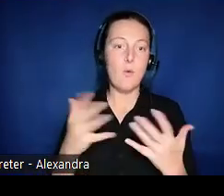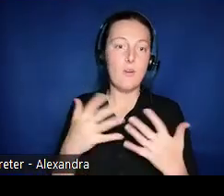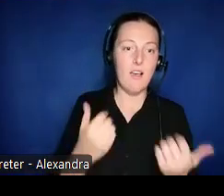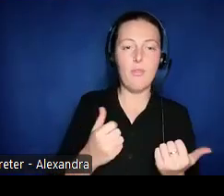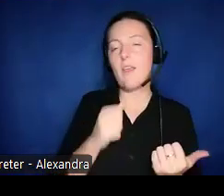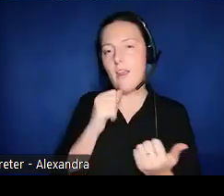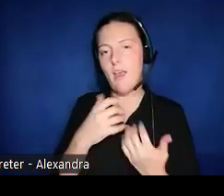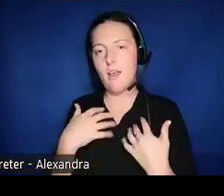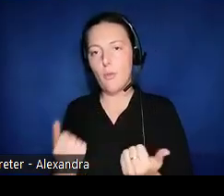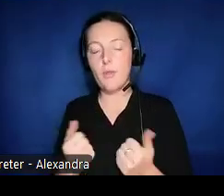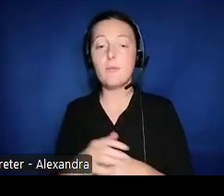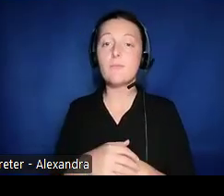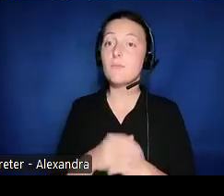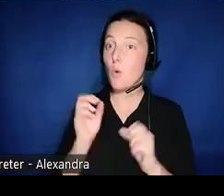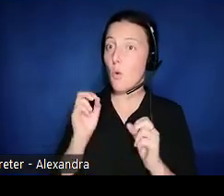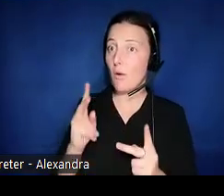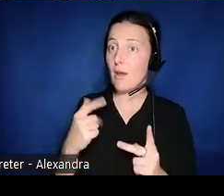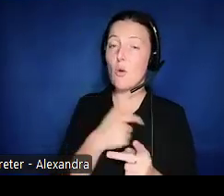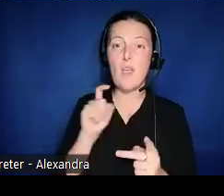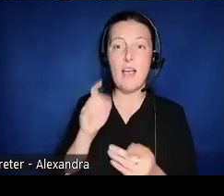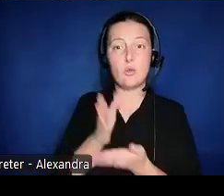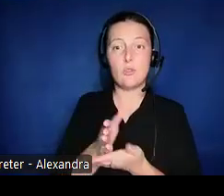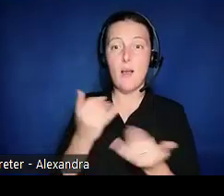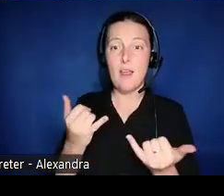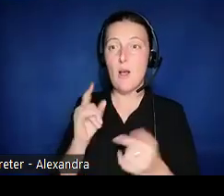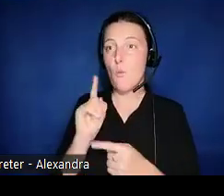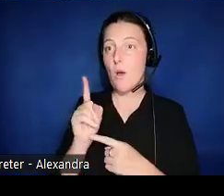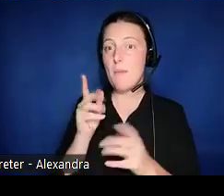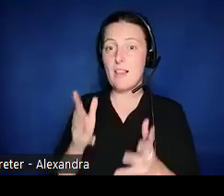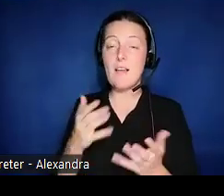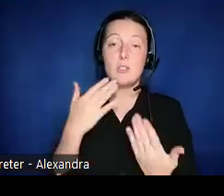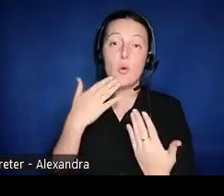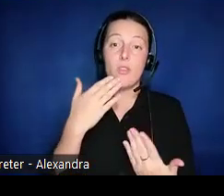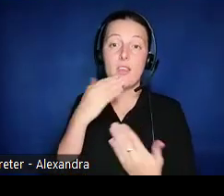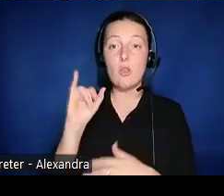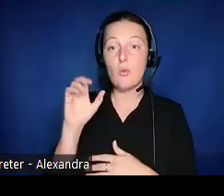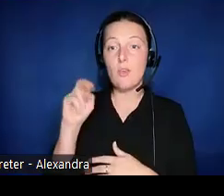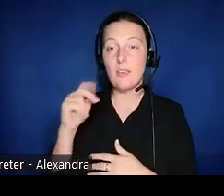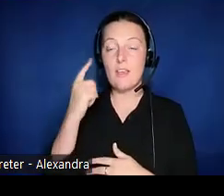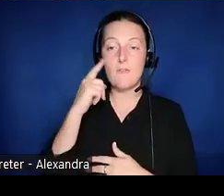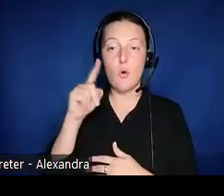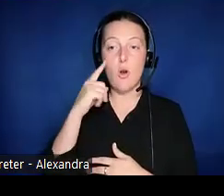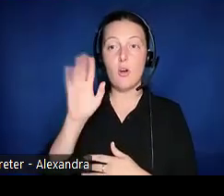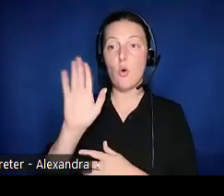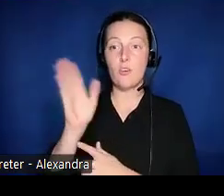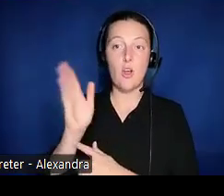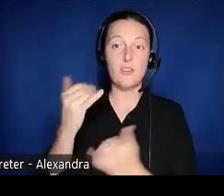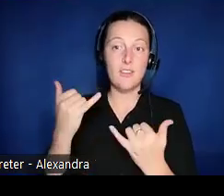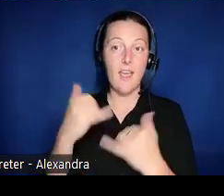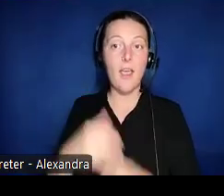now. It's one minute to one. So, I want to thank Ian um for uh his talk today and for, you know,